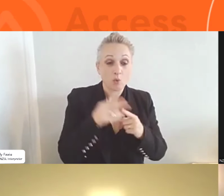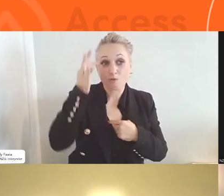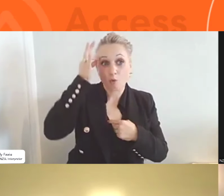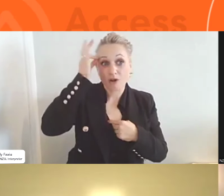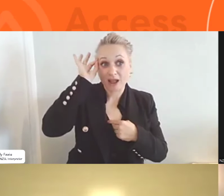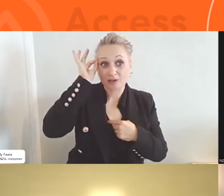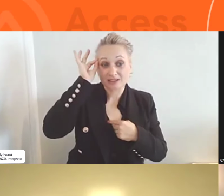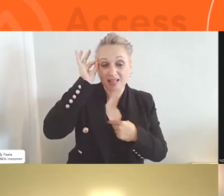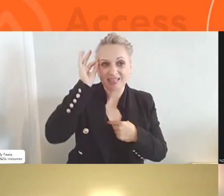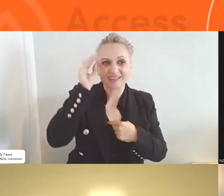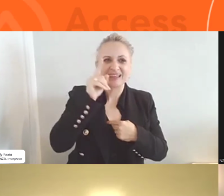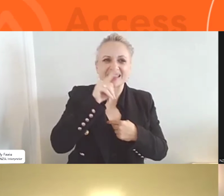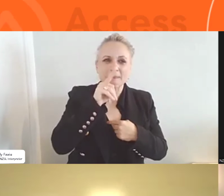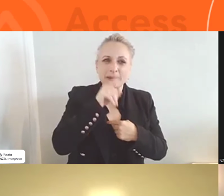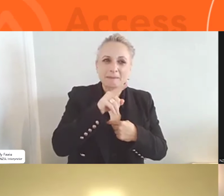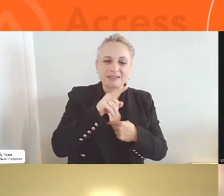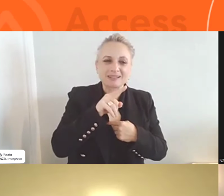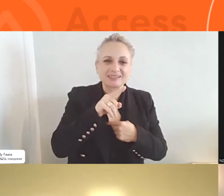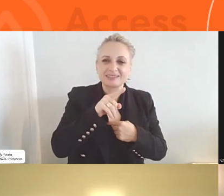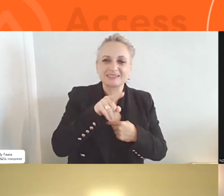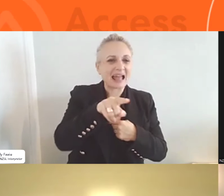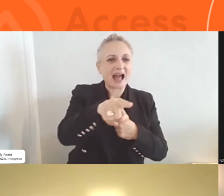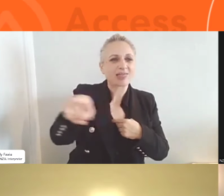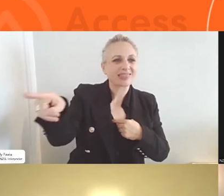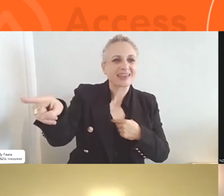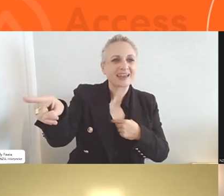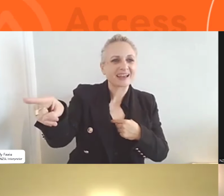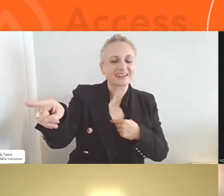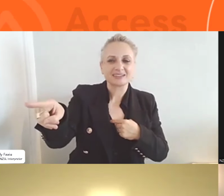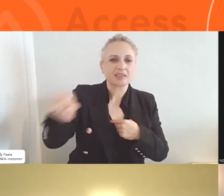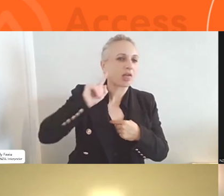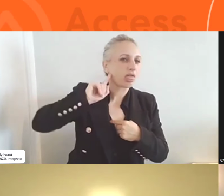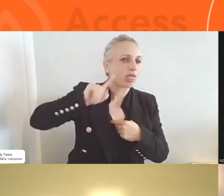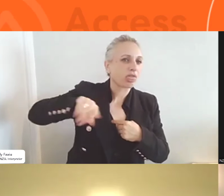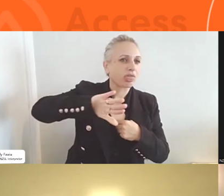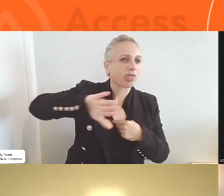the developers. So I've made it a point of making sure that I'm